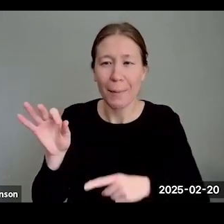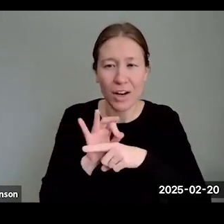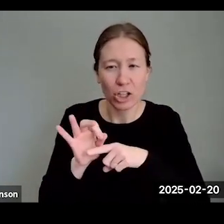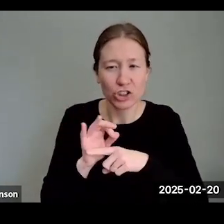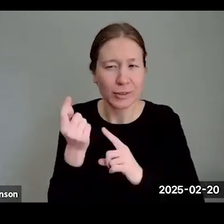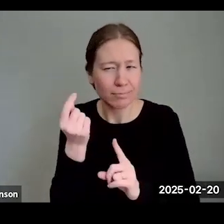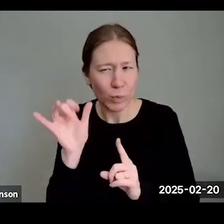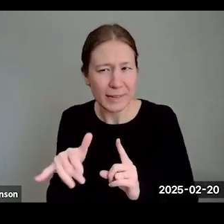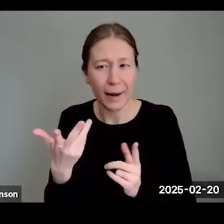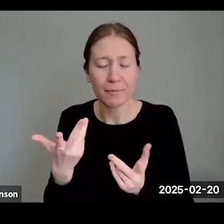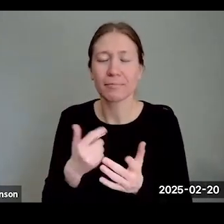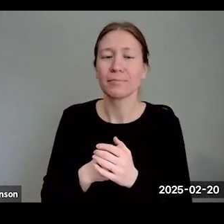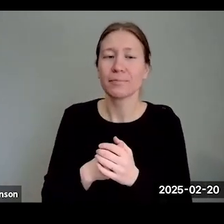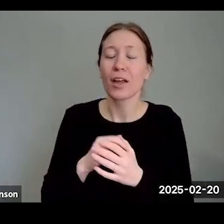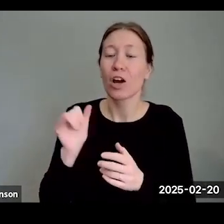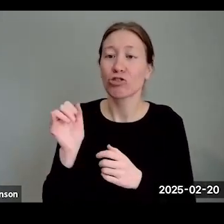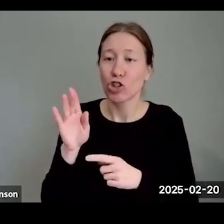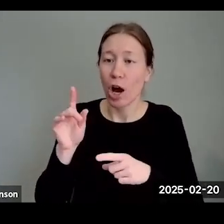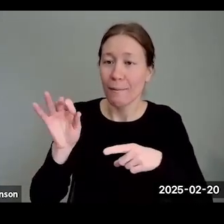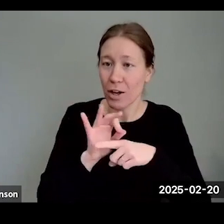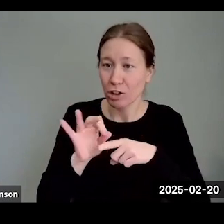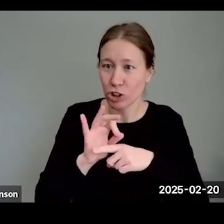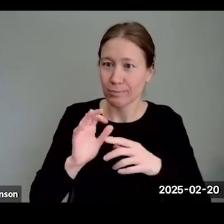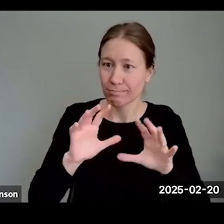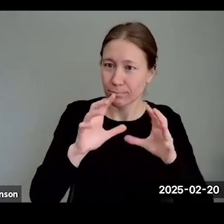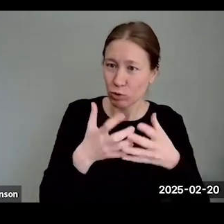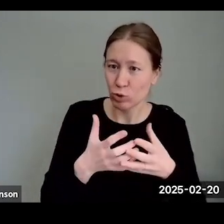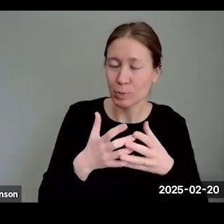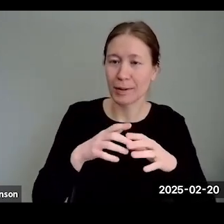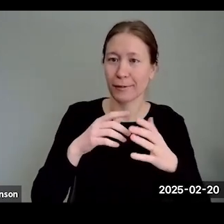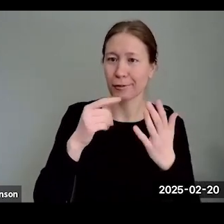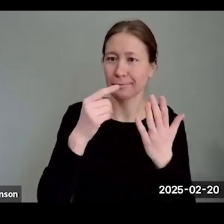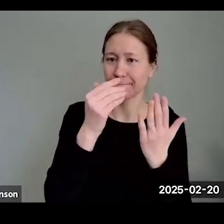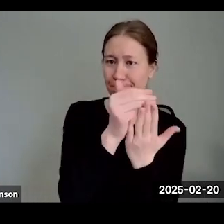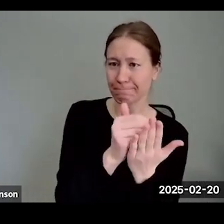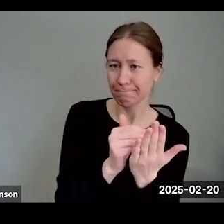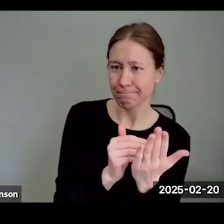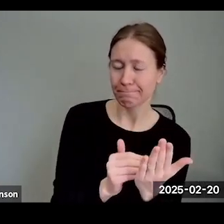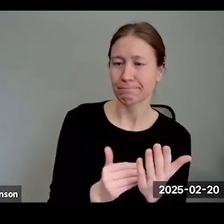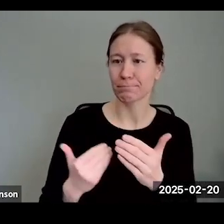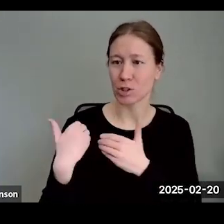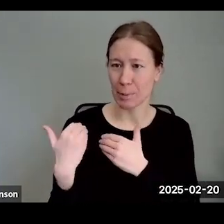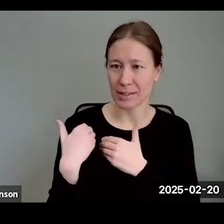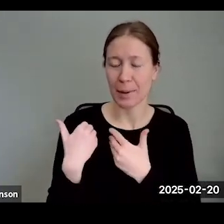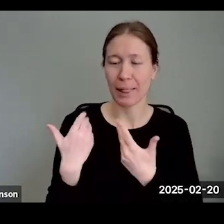Well, a job function is the set of activities or tasks that an individual completes as part of their position's